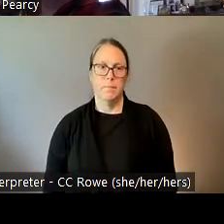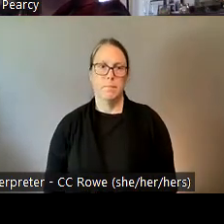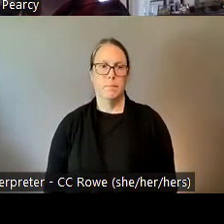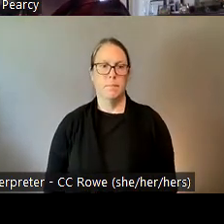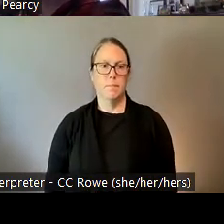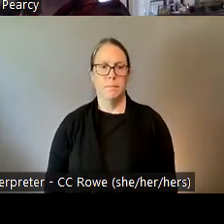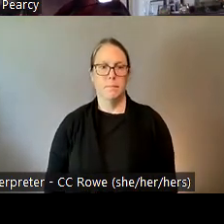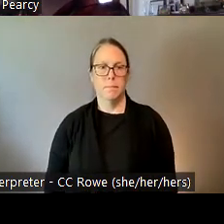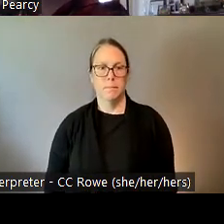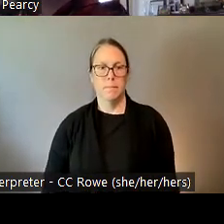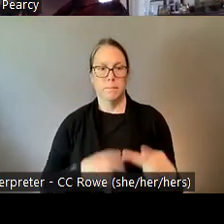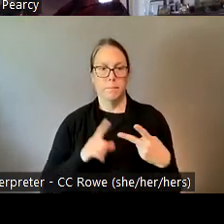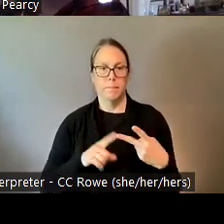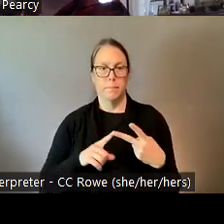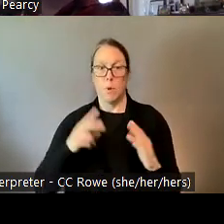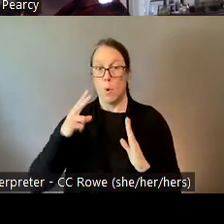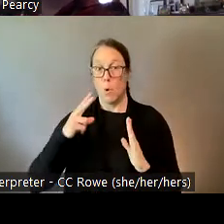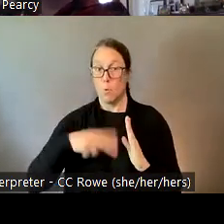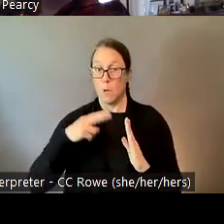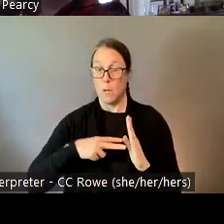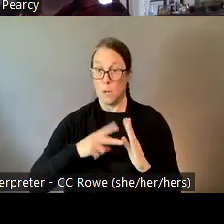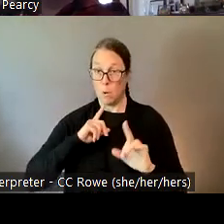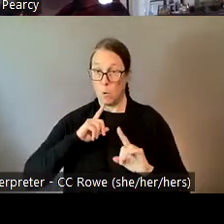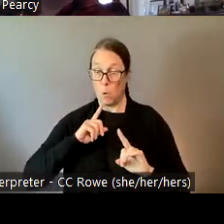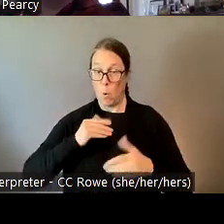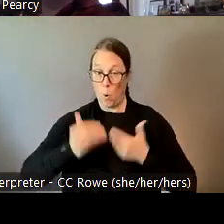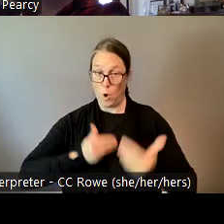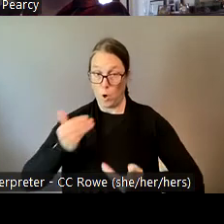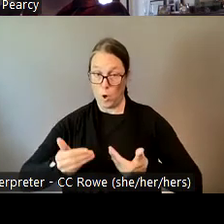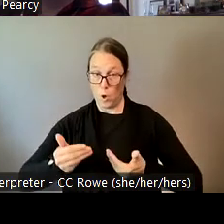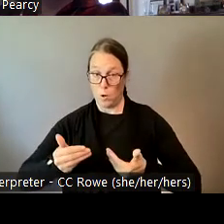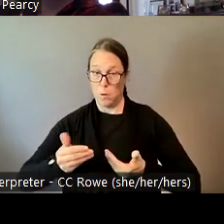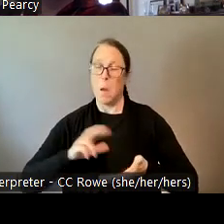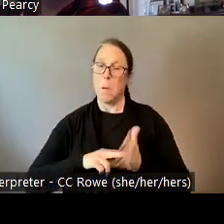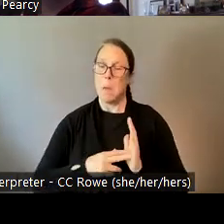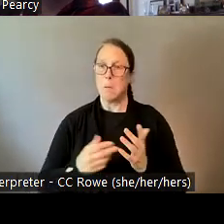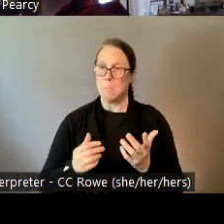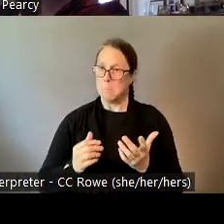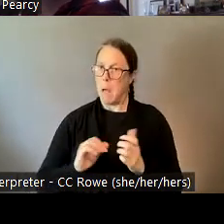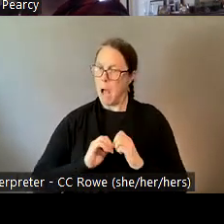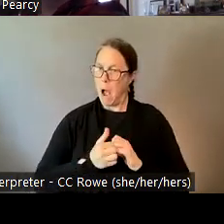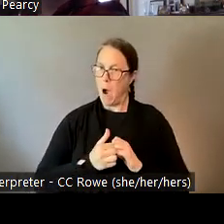Reading order refers to the order in which the document is read by a screen reader.